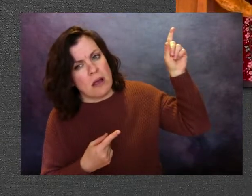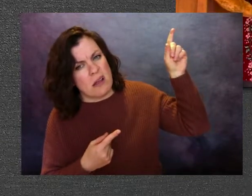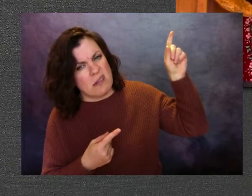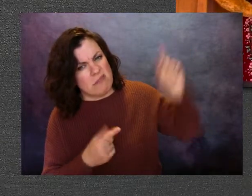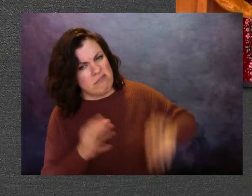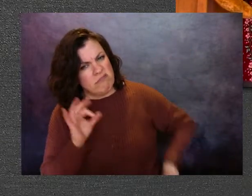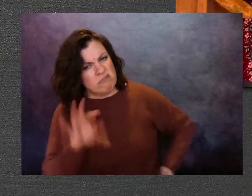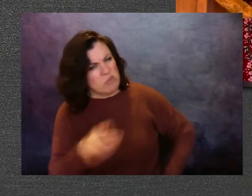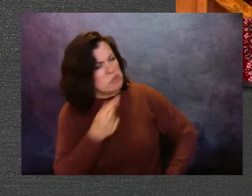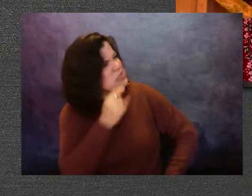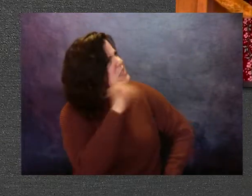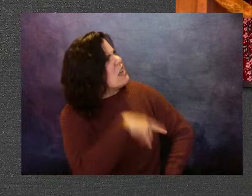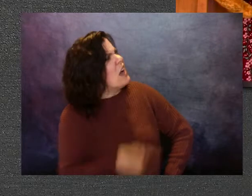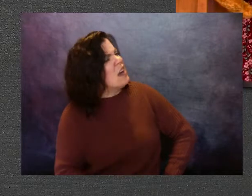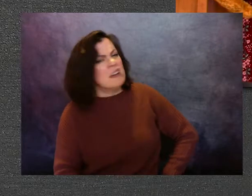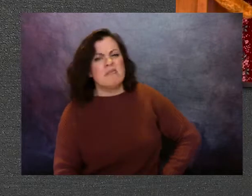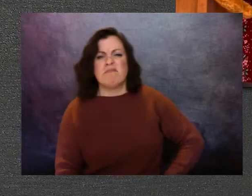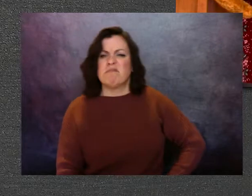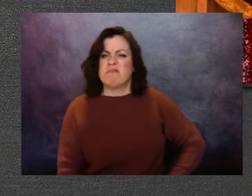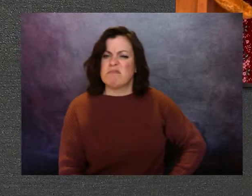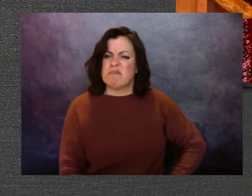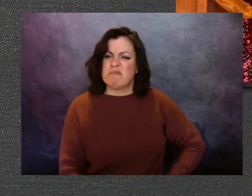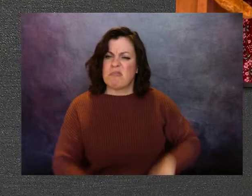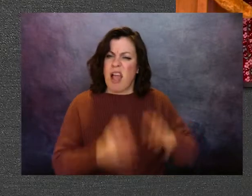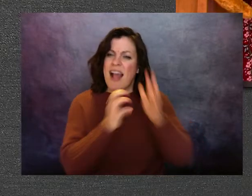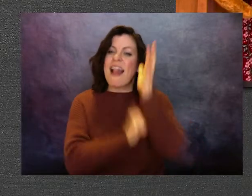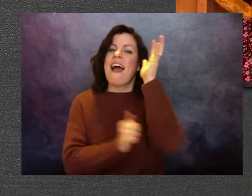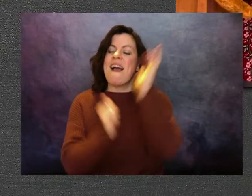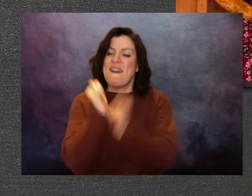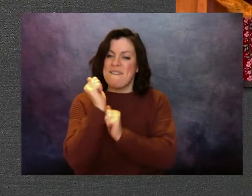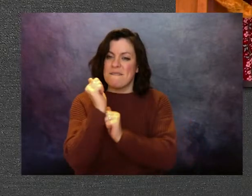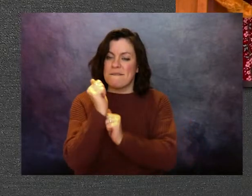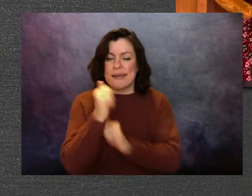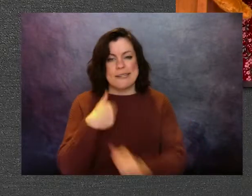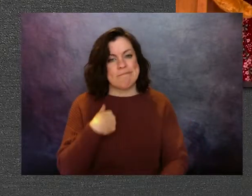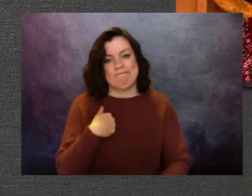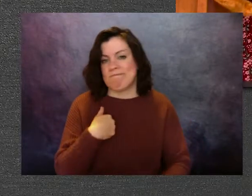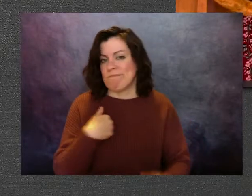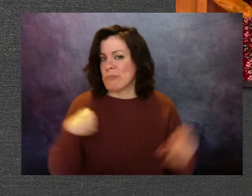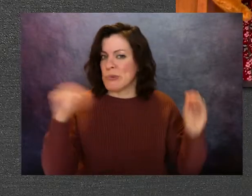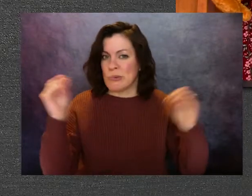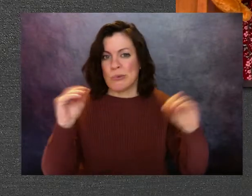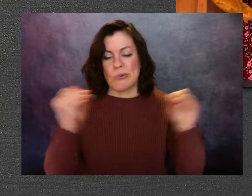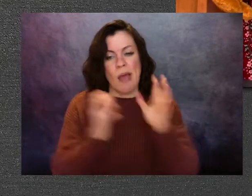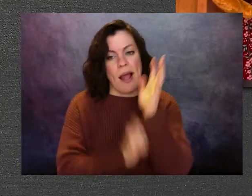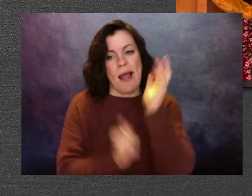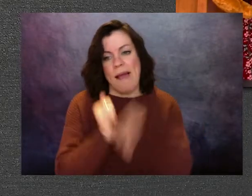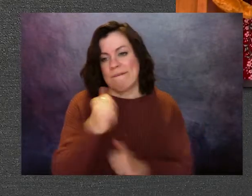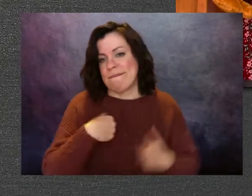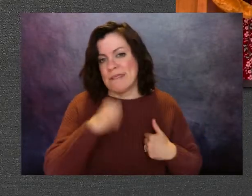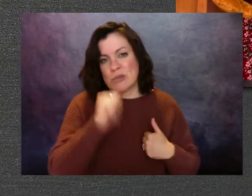Do you know what those are? Gloves I don't, I don't have any gloves. So it's not me. It's not a teacher.